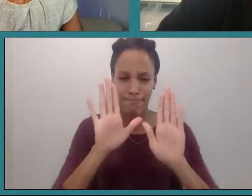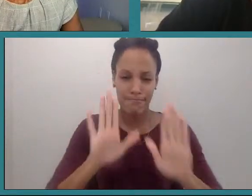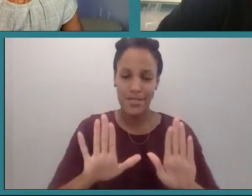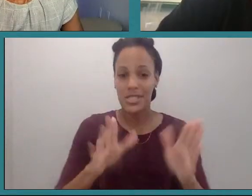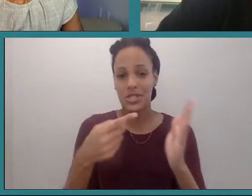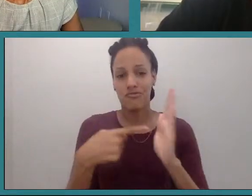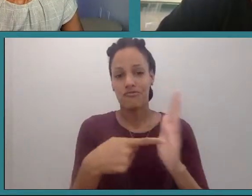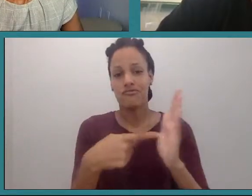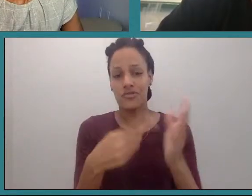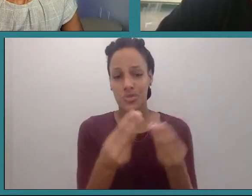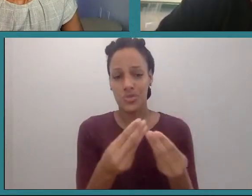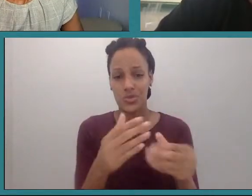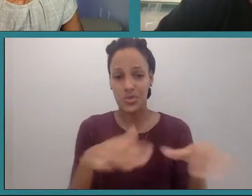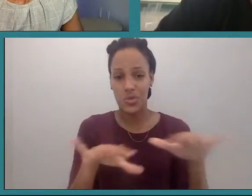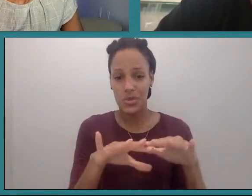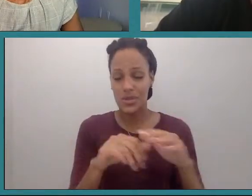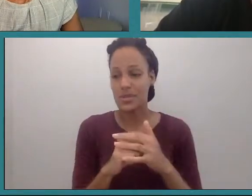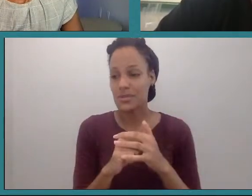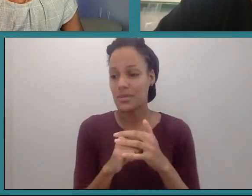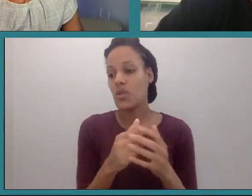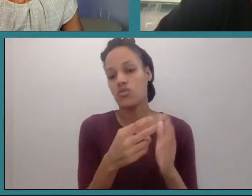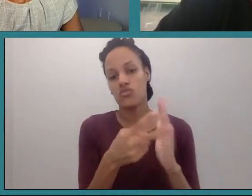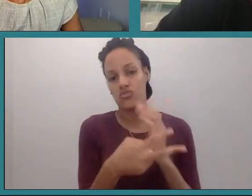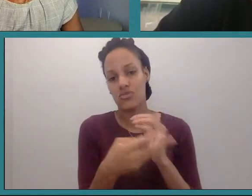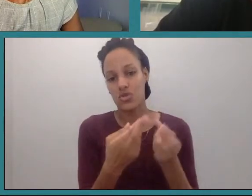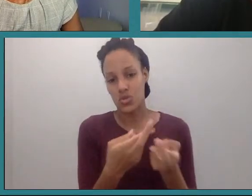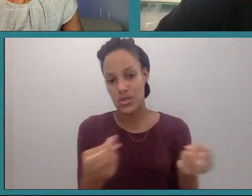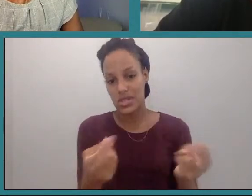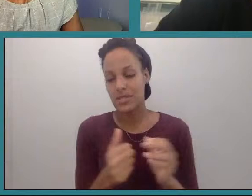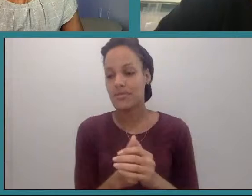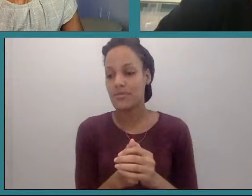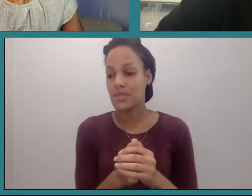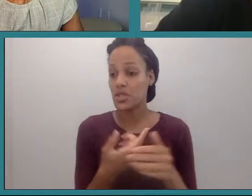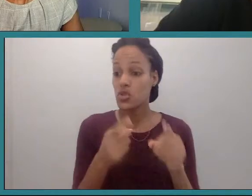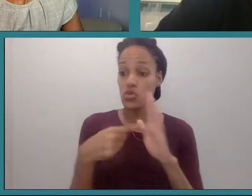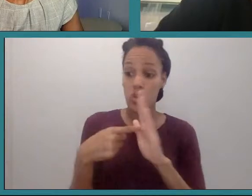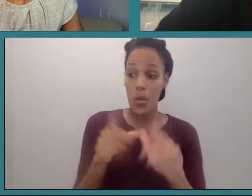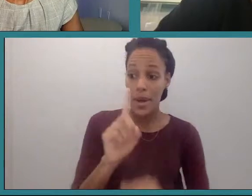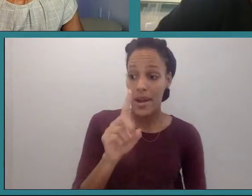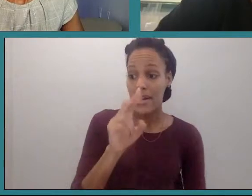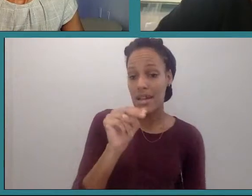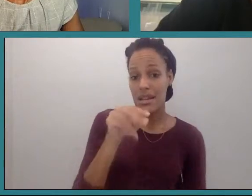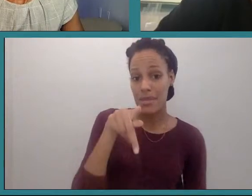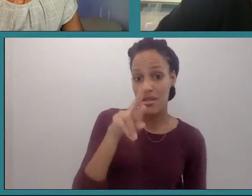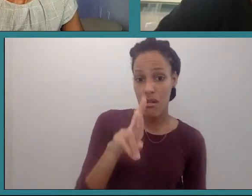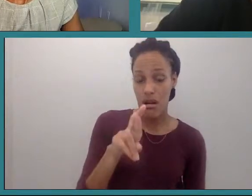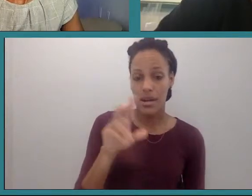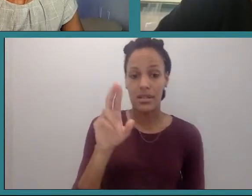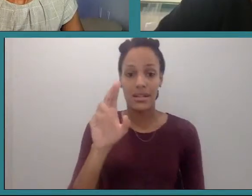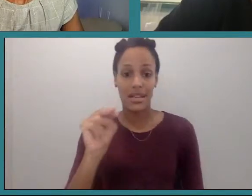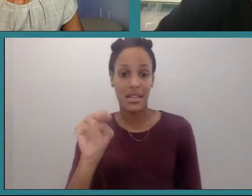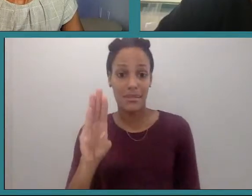She has appeared on NPR (National Public Radio). ABC. BBC. PBS as well as other networks and